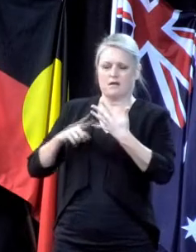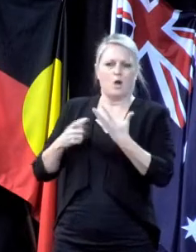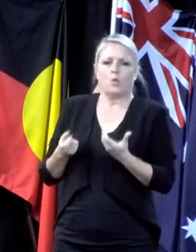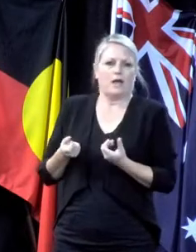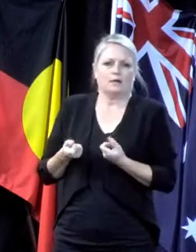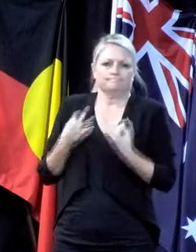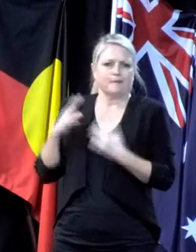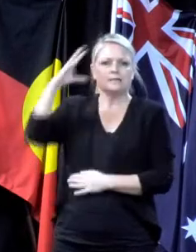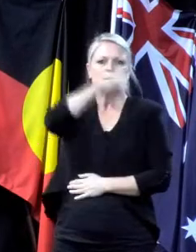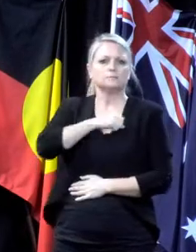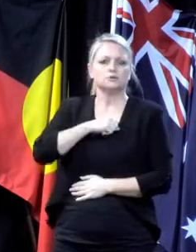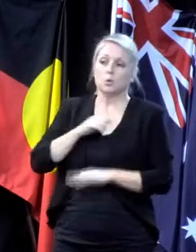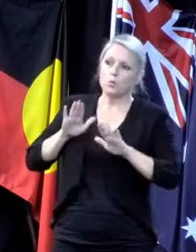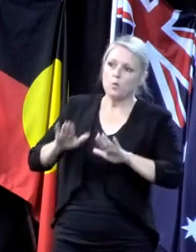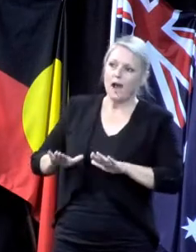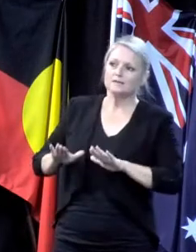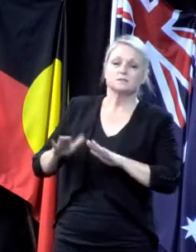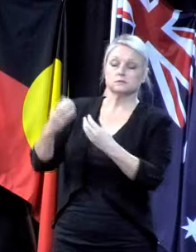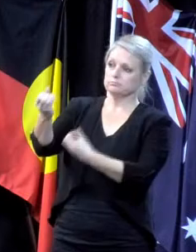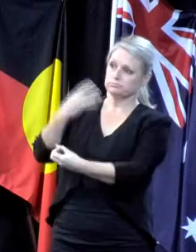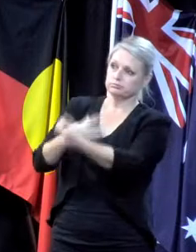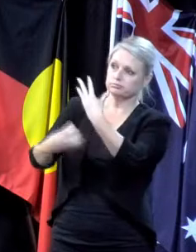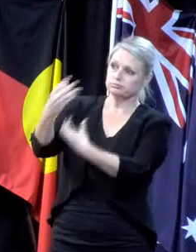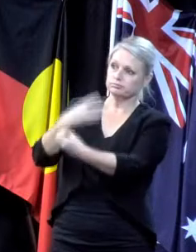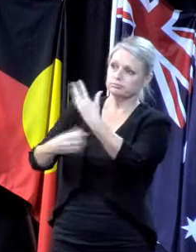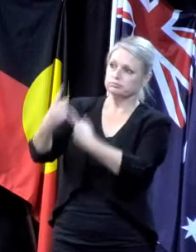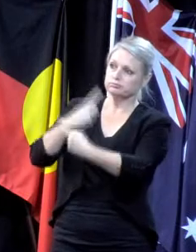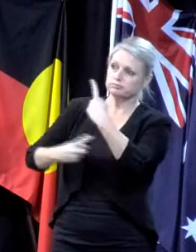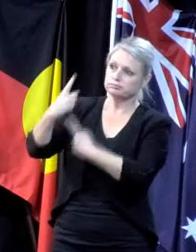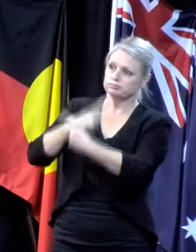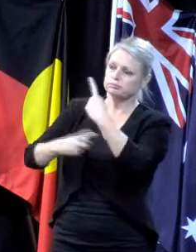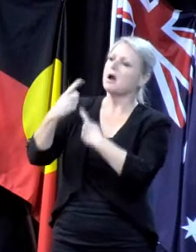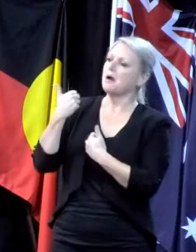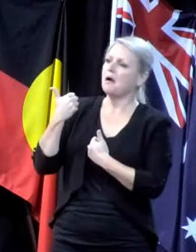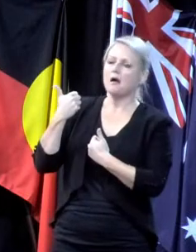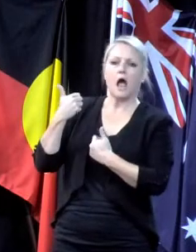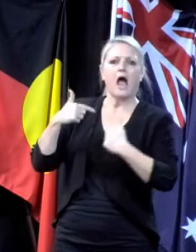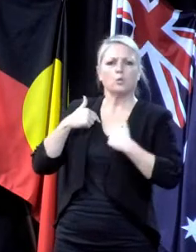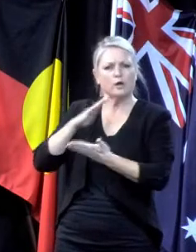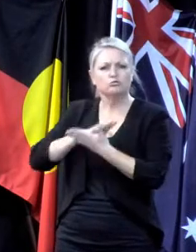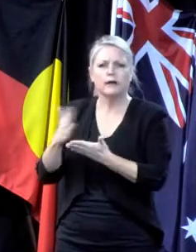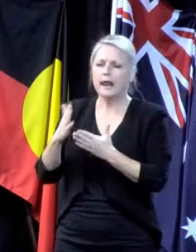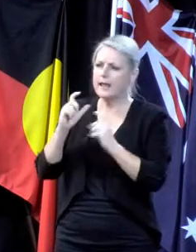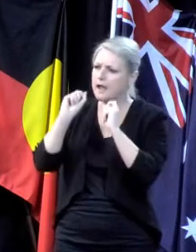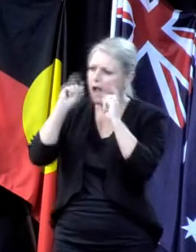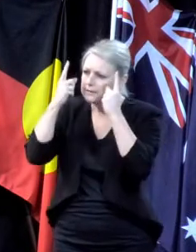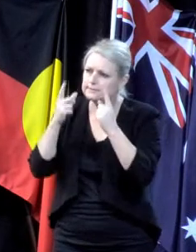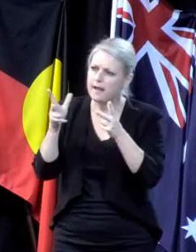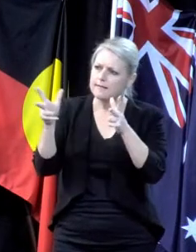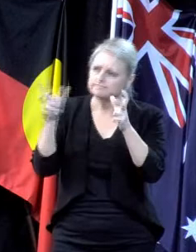So, the parents are valued, and we're listening to what they're saying. We're actively listening, and they see it as a partnership.